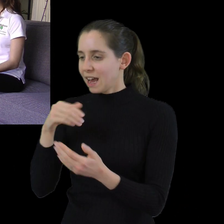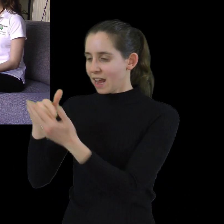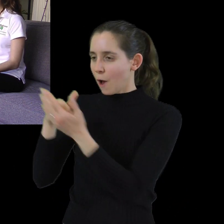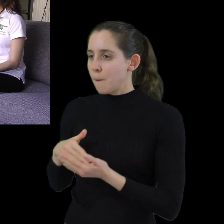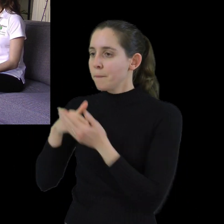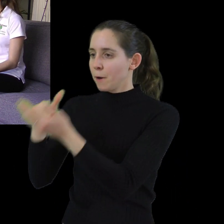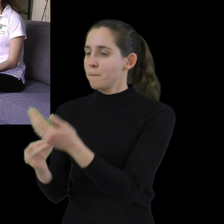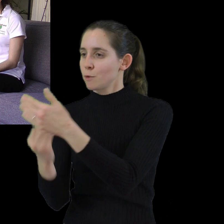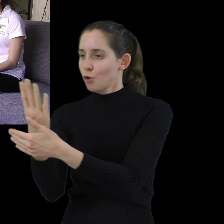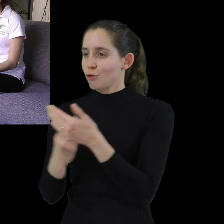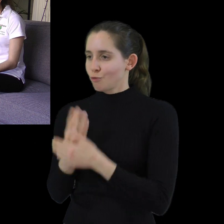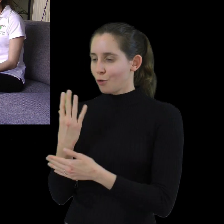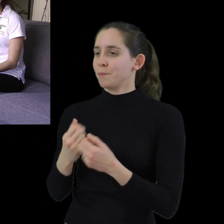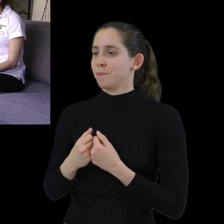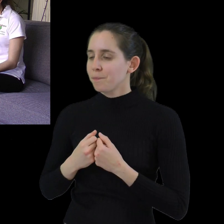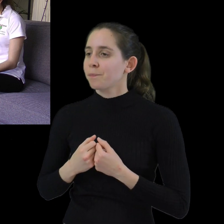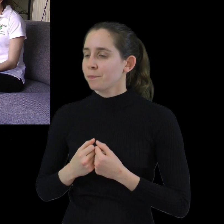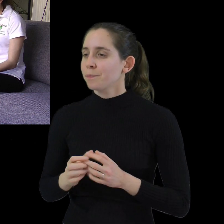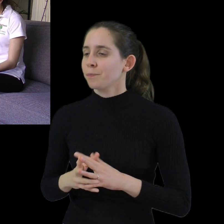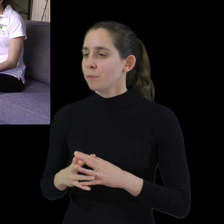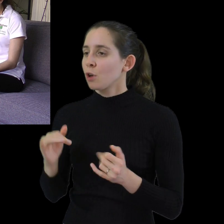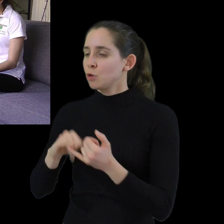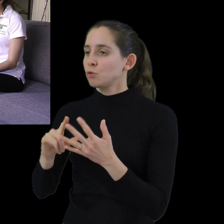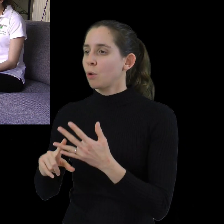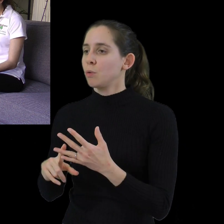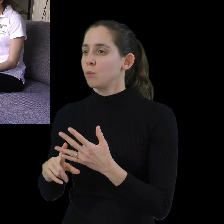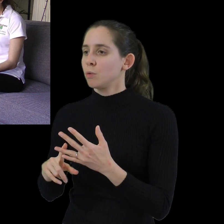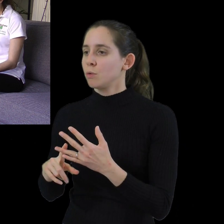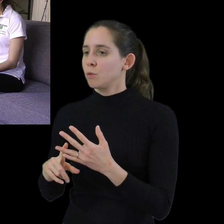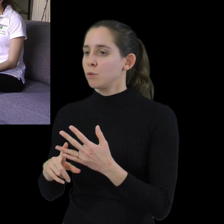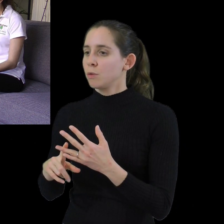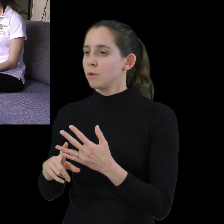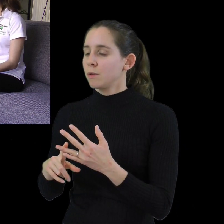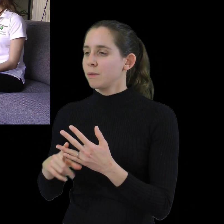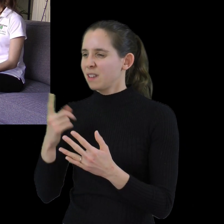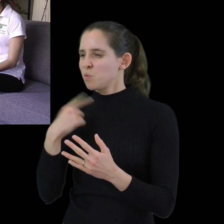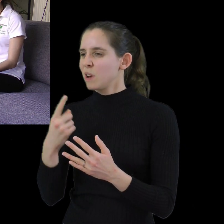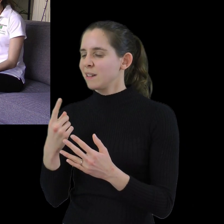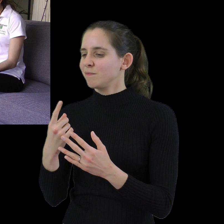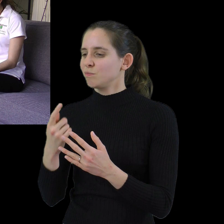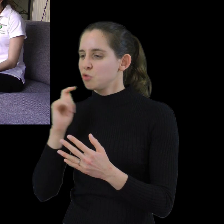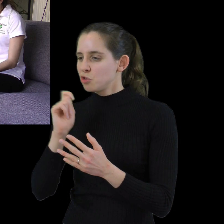grow in that. Wayne: Yeah. Kimberley: So just heading towards the end of our interview.